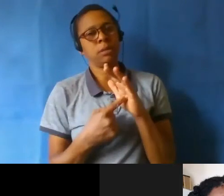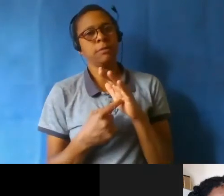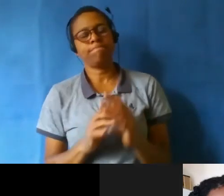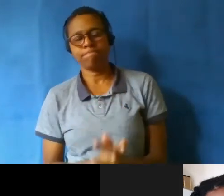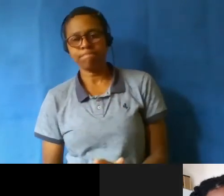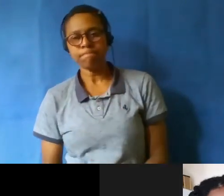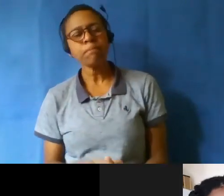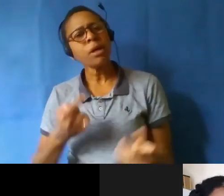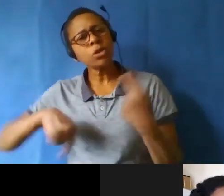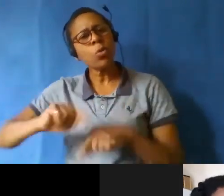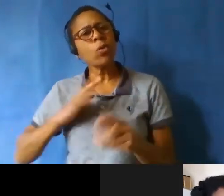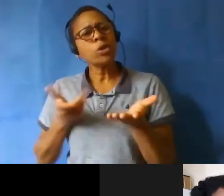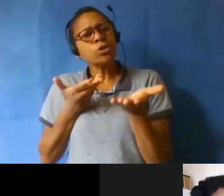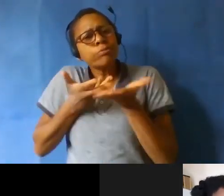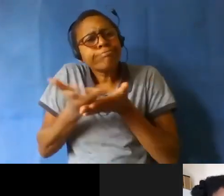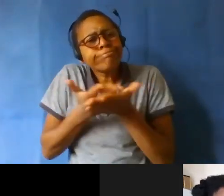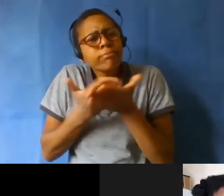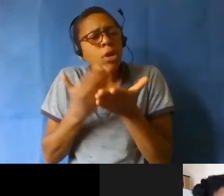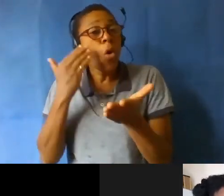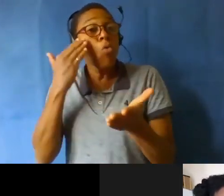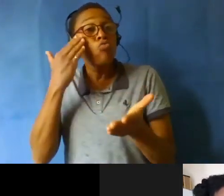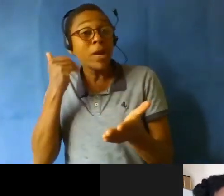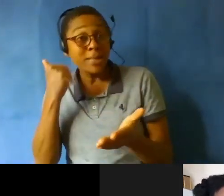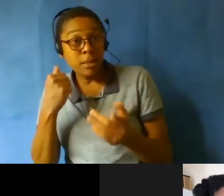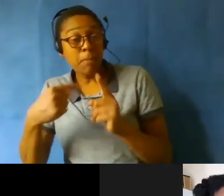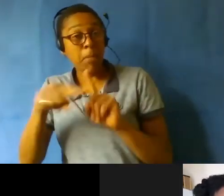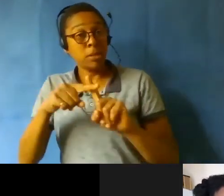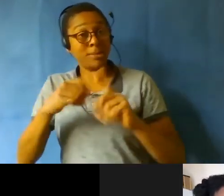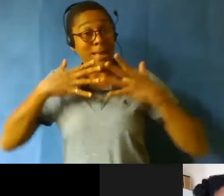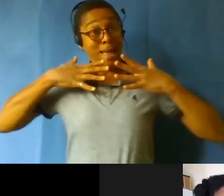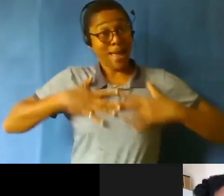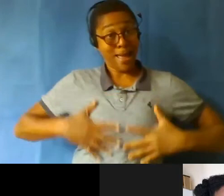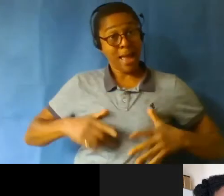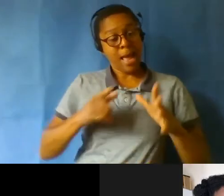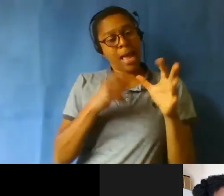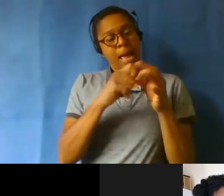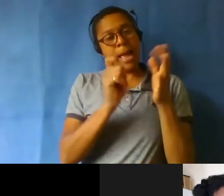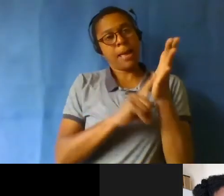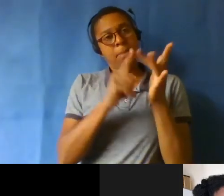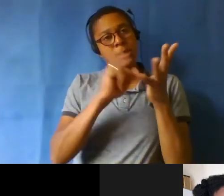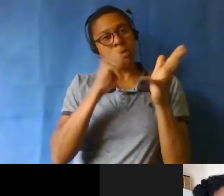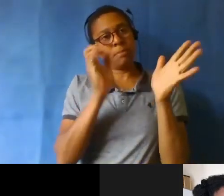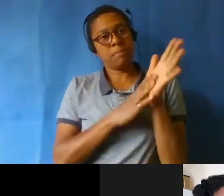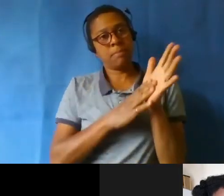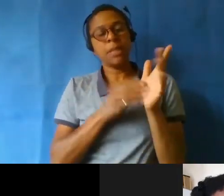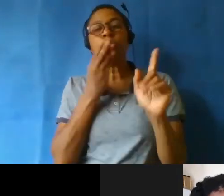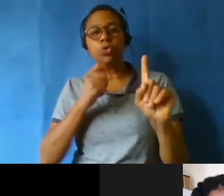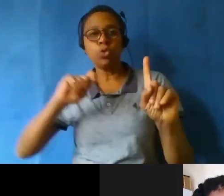racism and ableism is utilized to once again punish Black people in the case